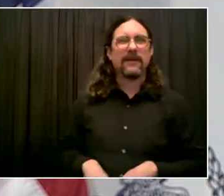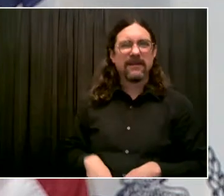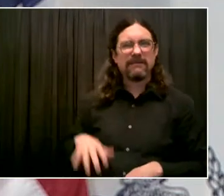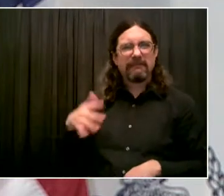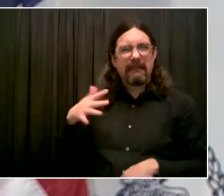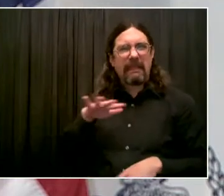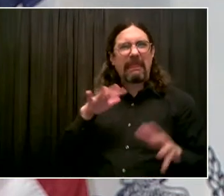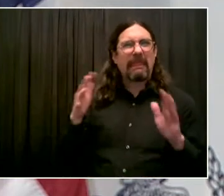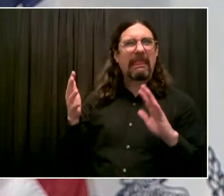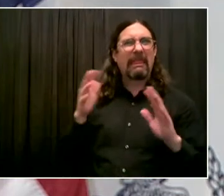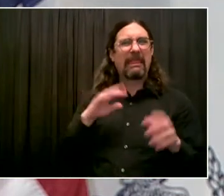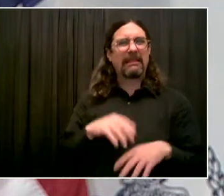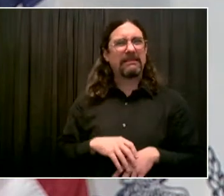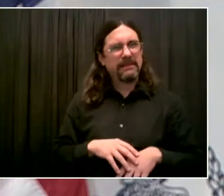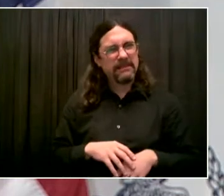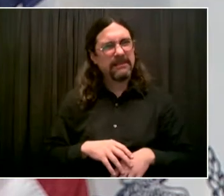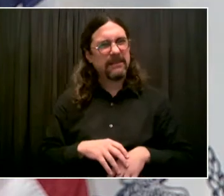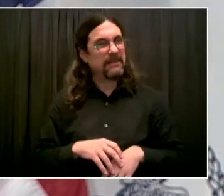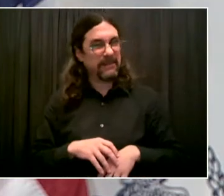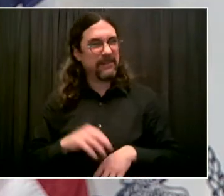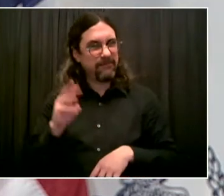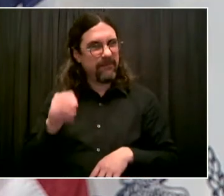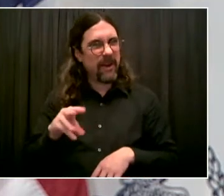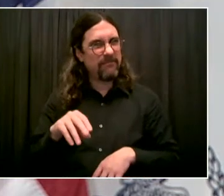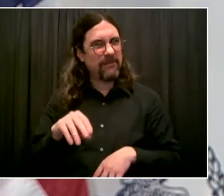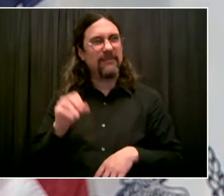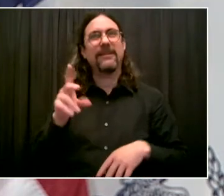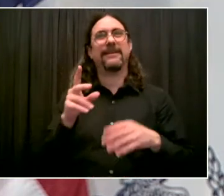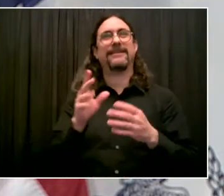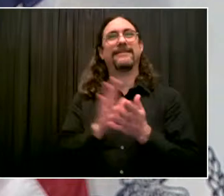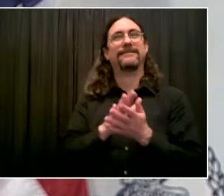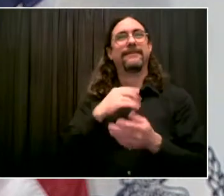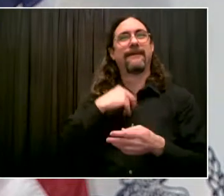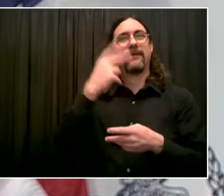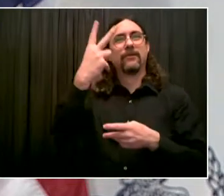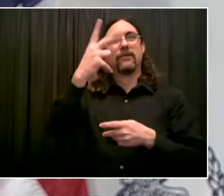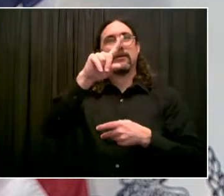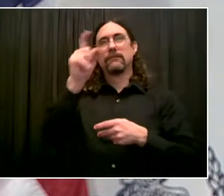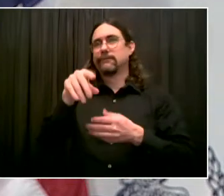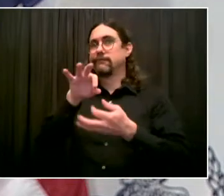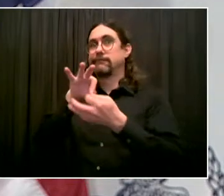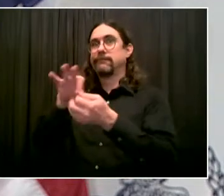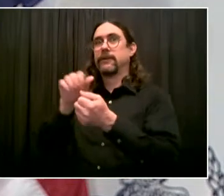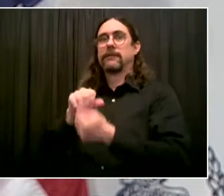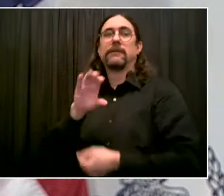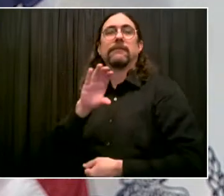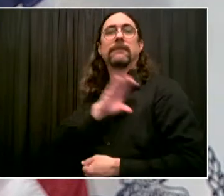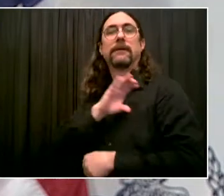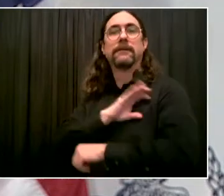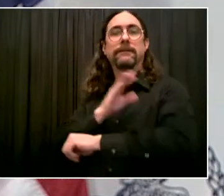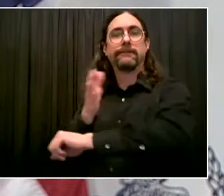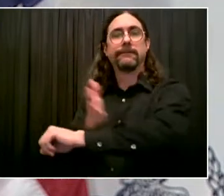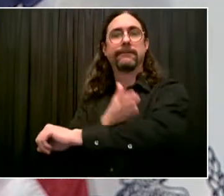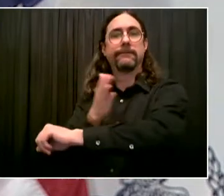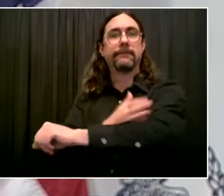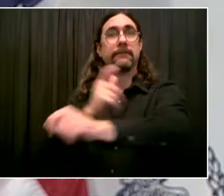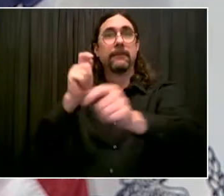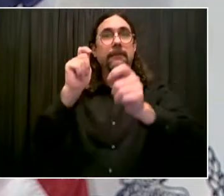INSPIRING. II 'MTRYING. Reporter: MY